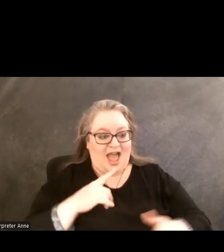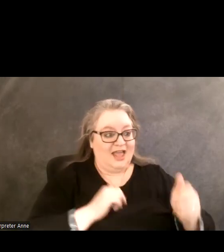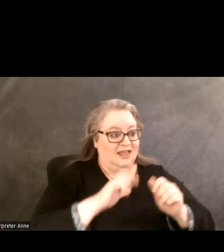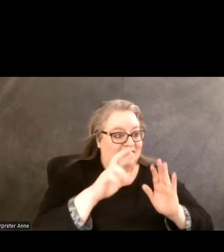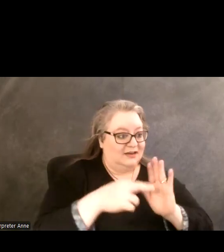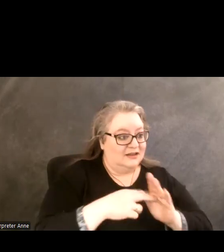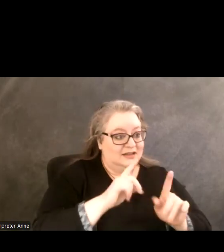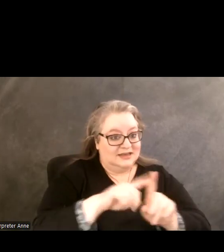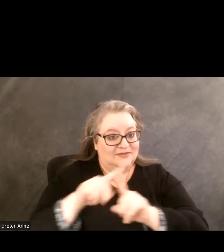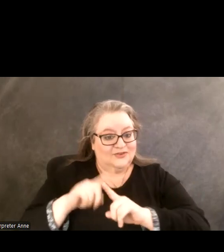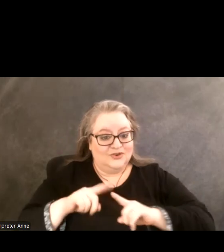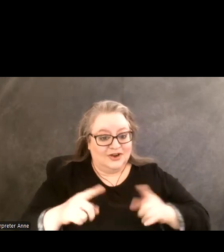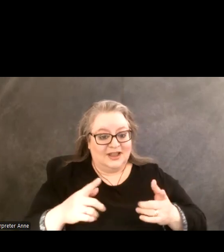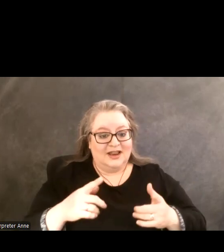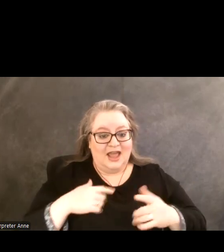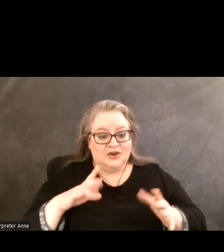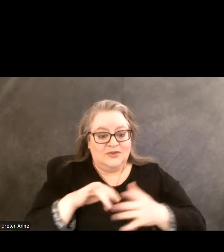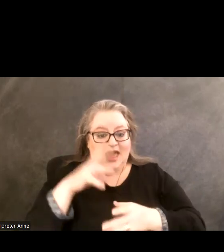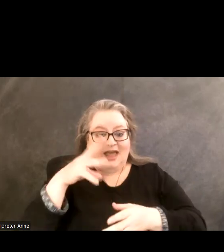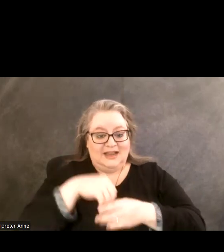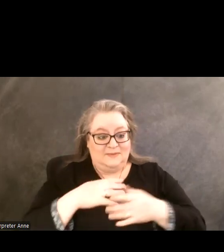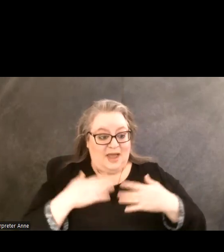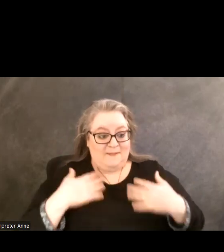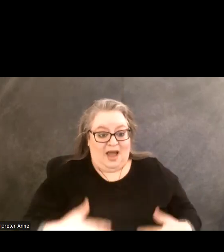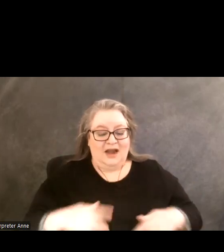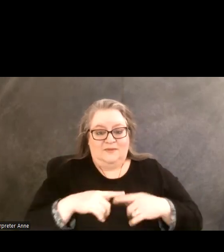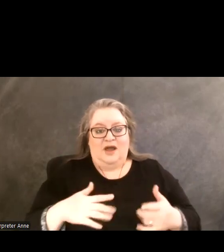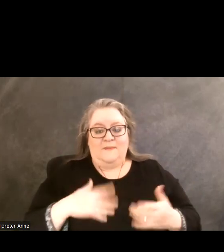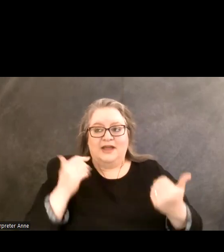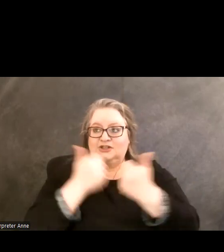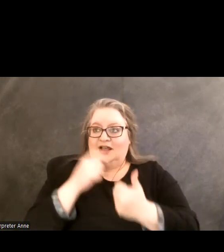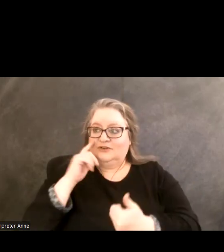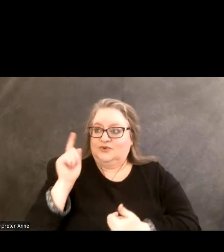those things in my body. But my challenge to you is: Why